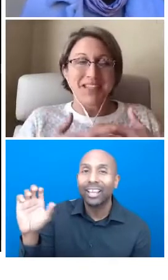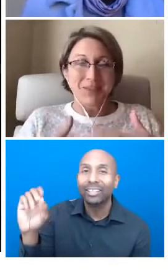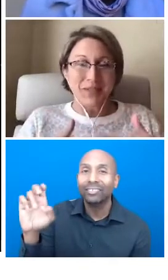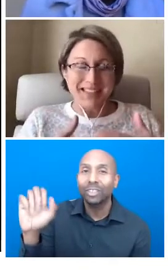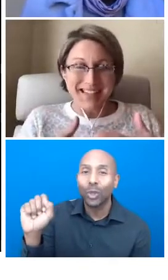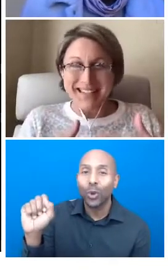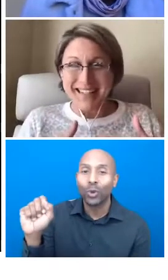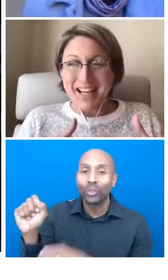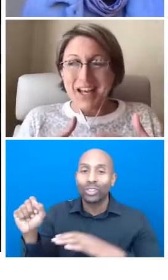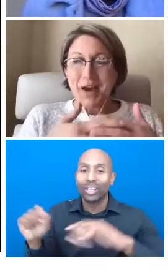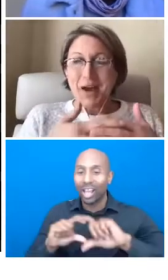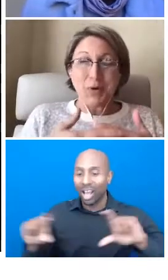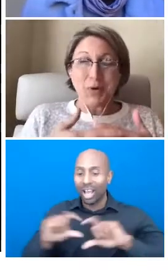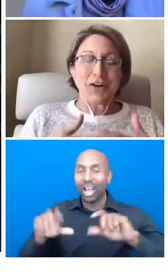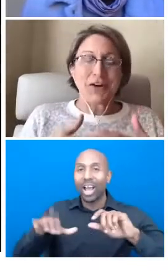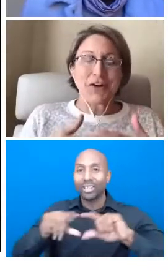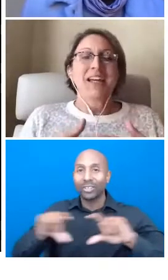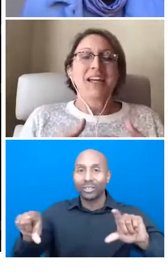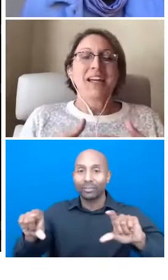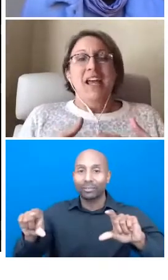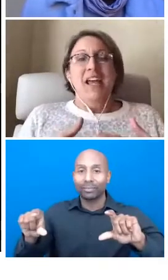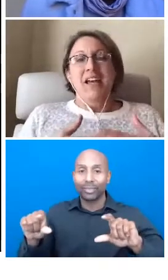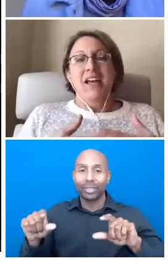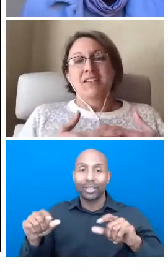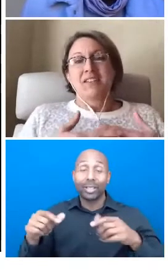This was done pre-COVID.